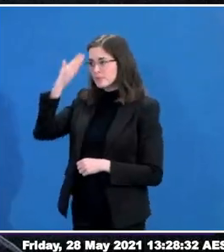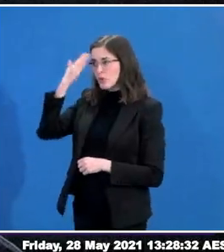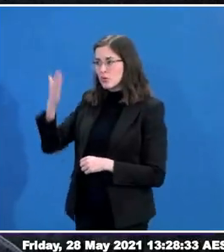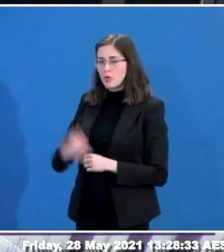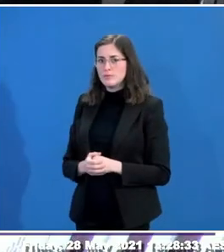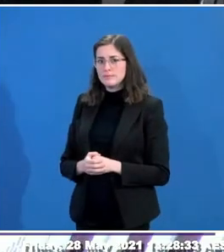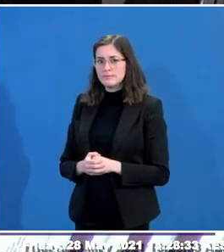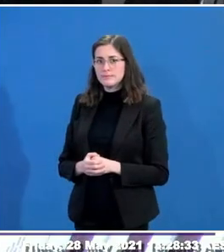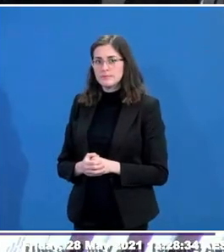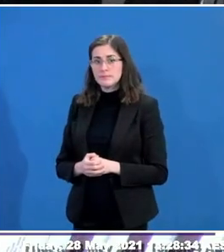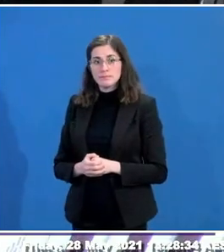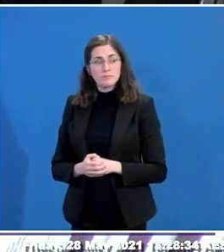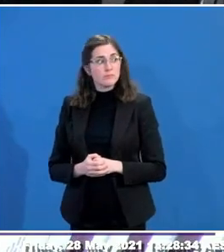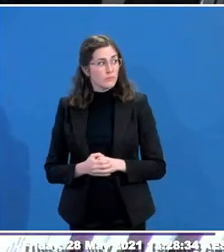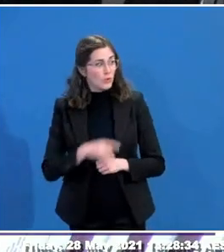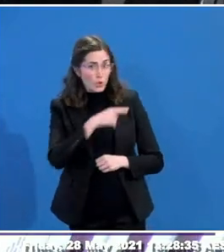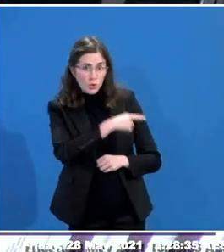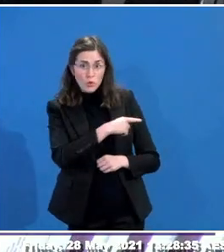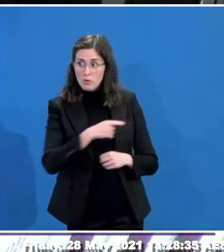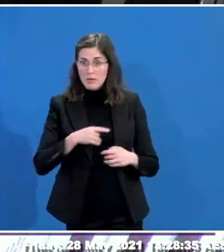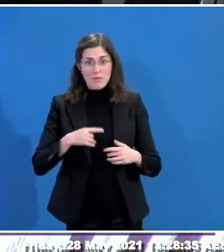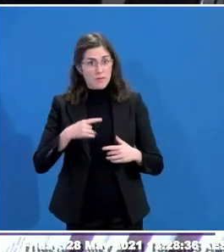Is it your expectation today that service providers will